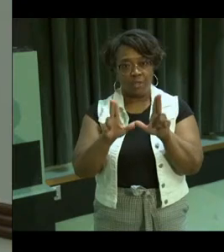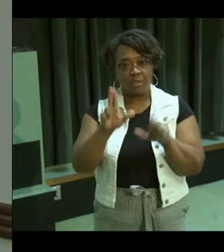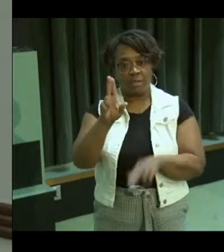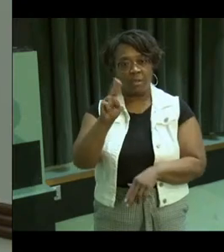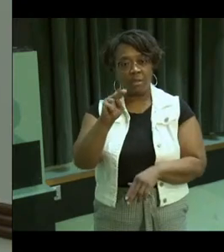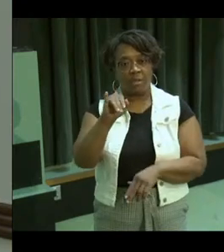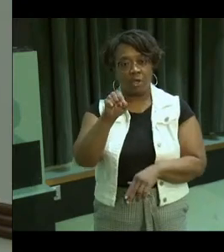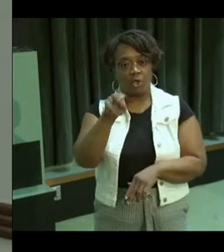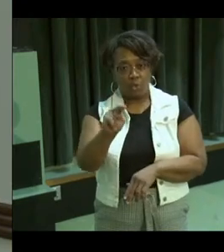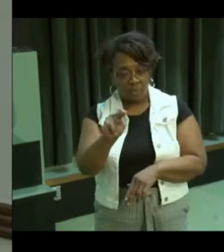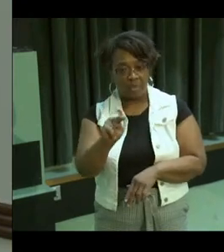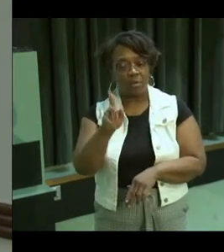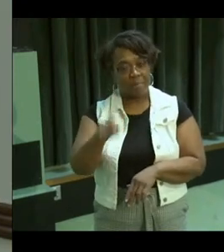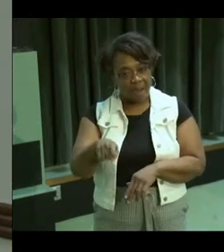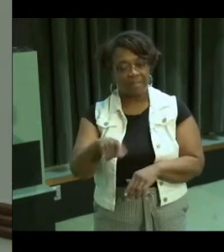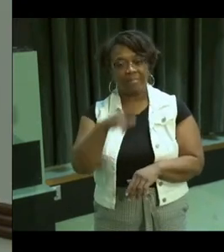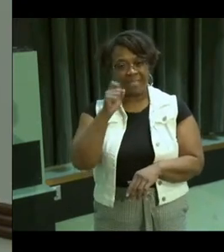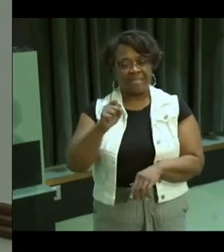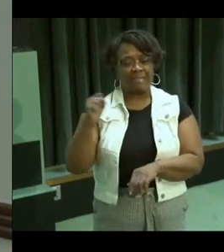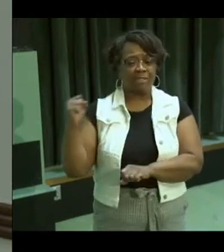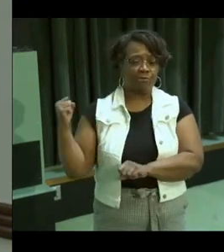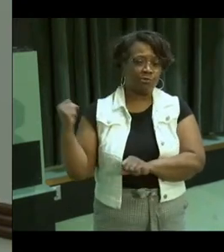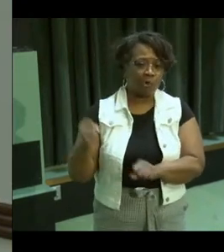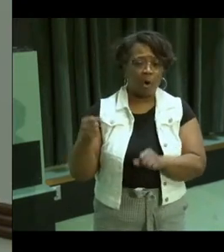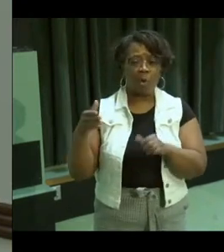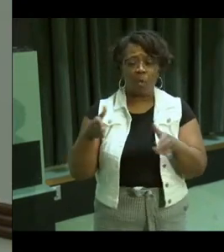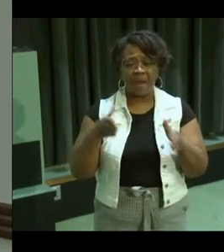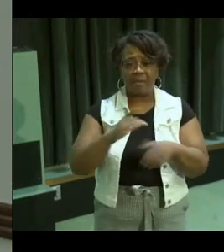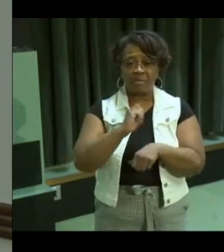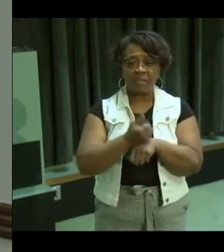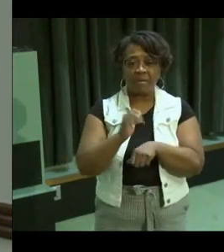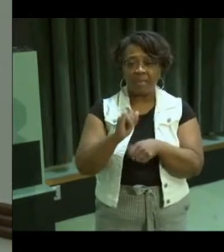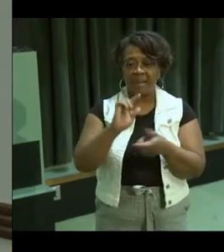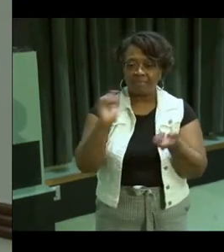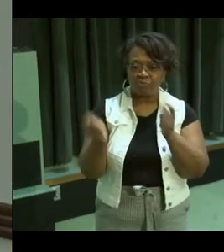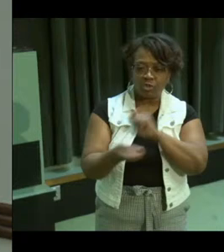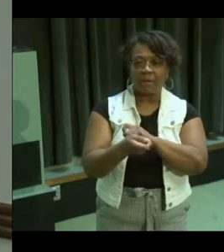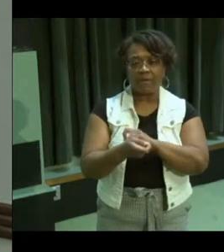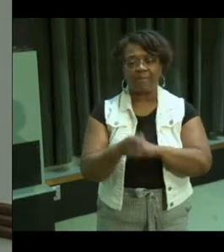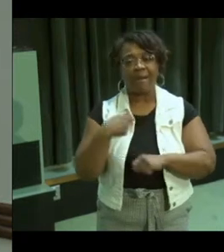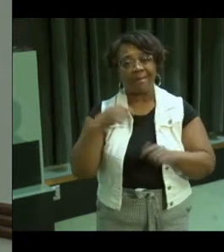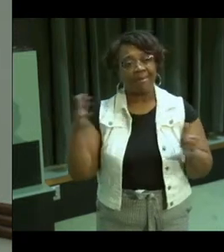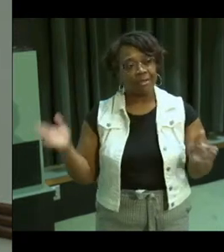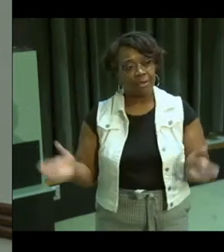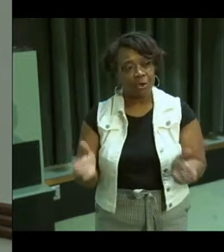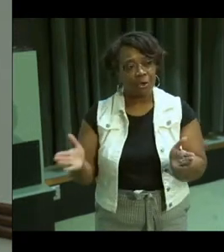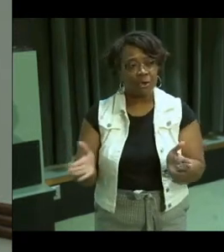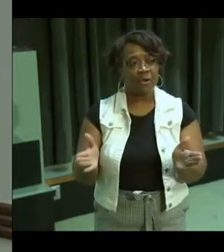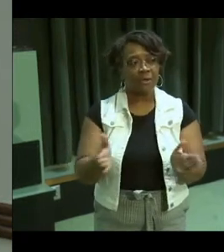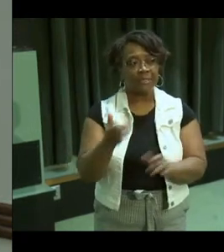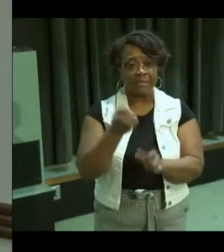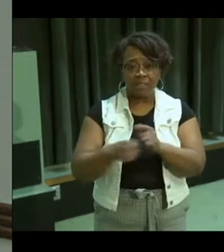to be a support of union because it's a strong vehicle to create